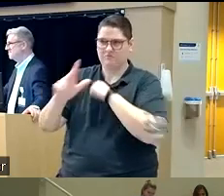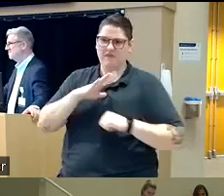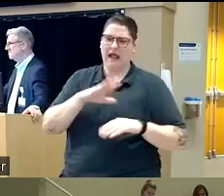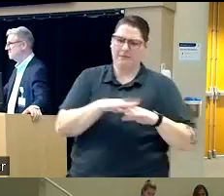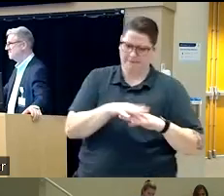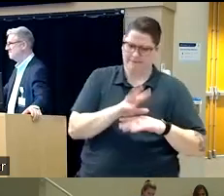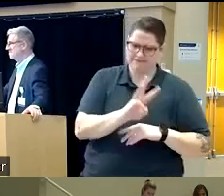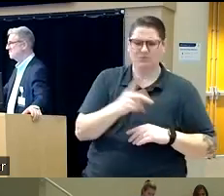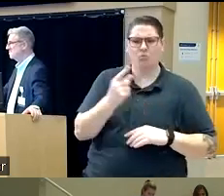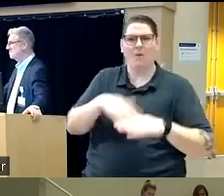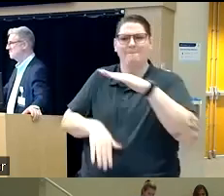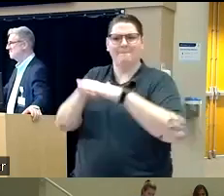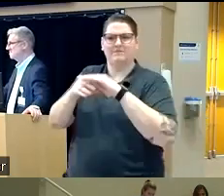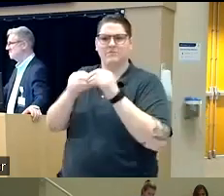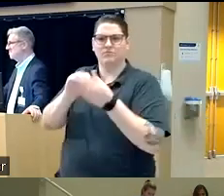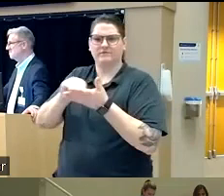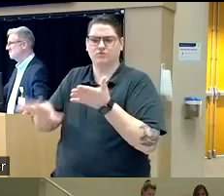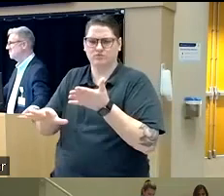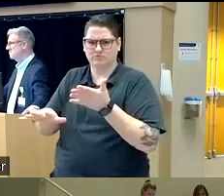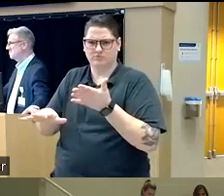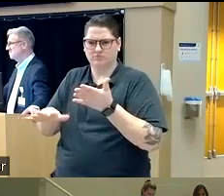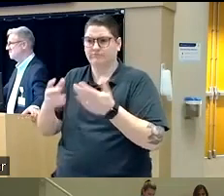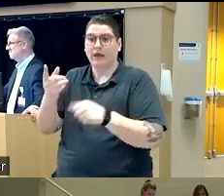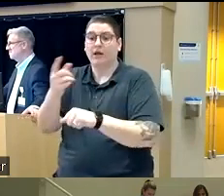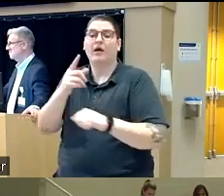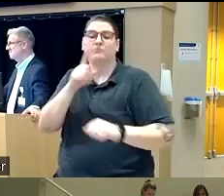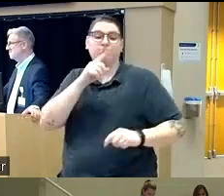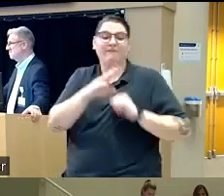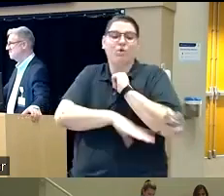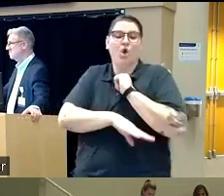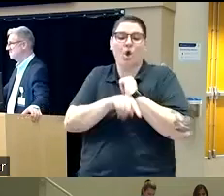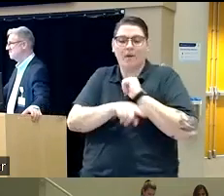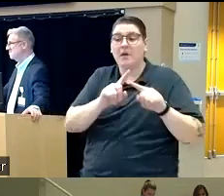students the program can support so beyond fall 23 how many students can be in the program and